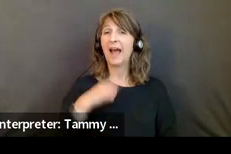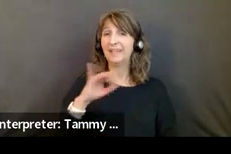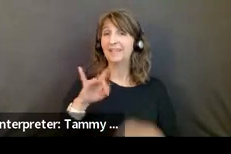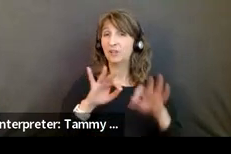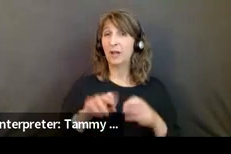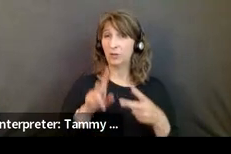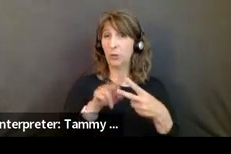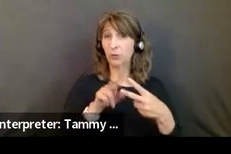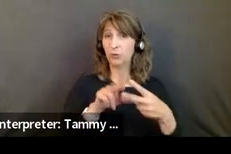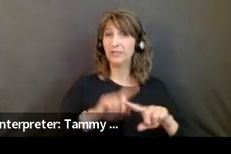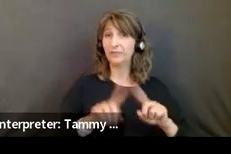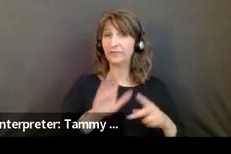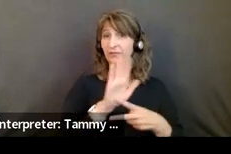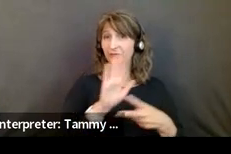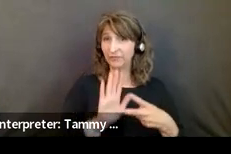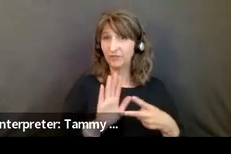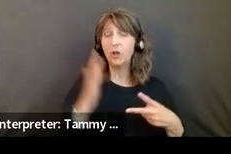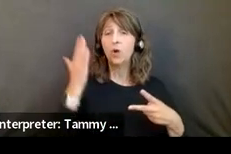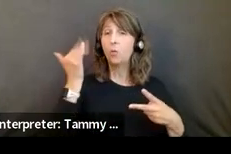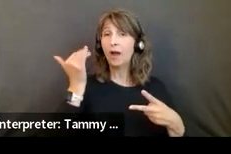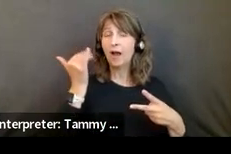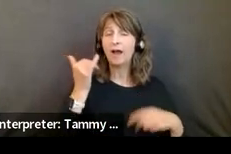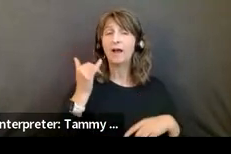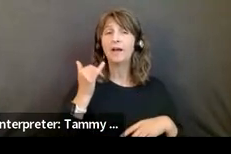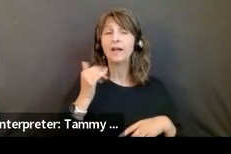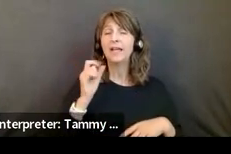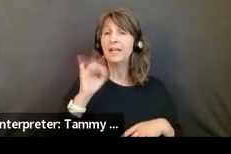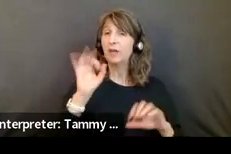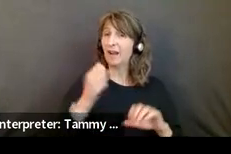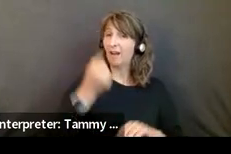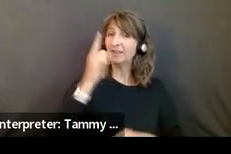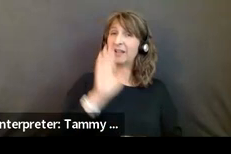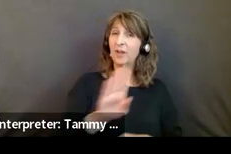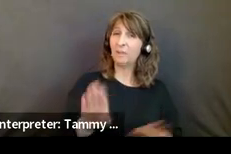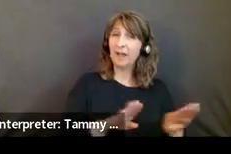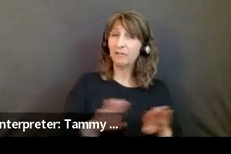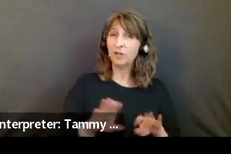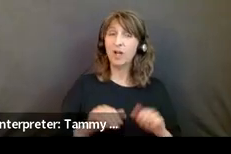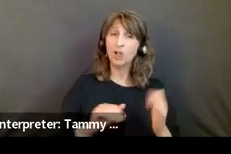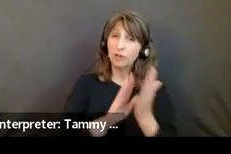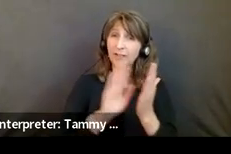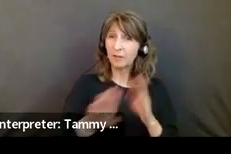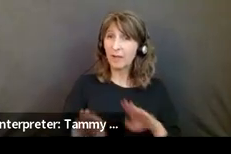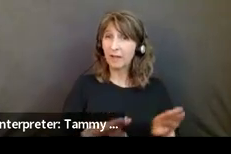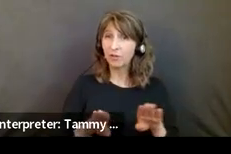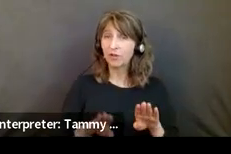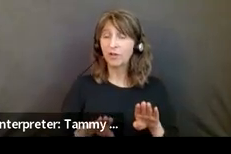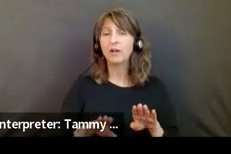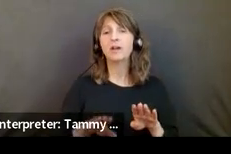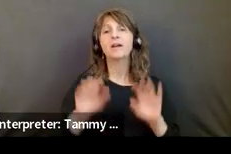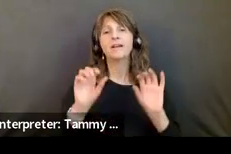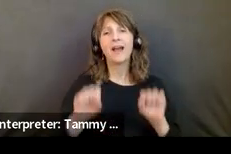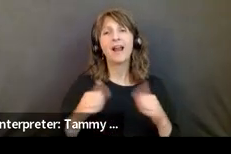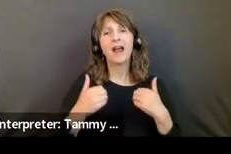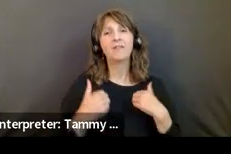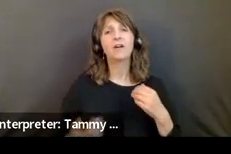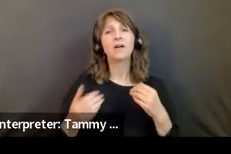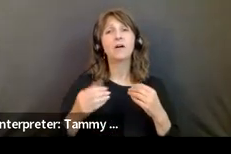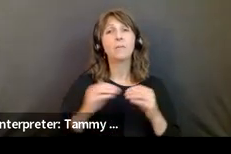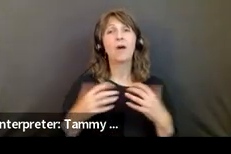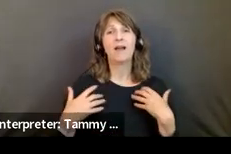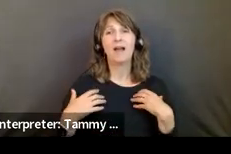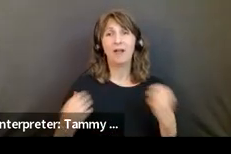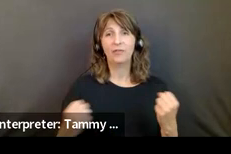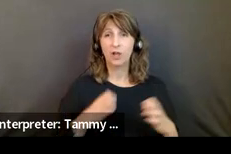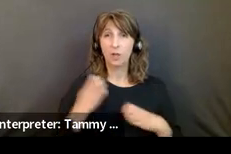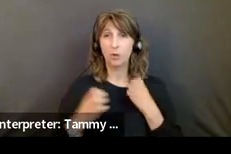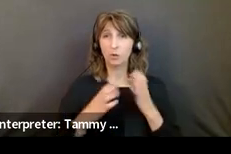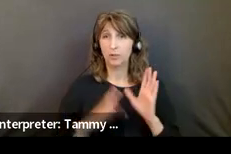Is because by understanding and addressing these behaviors, we foster a healthier emotional development in our children and in our adolescence.